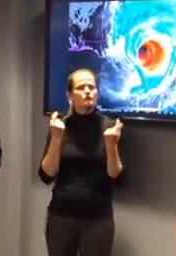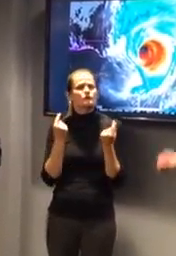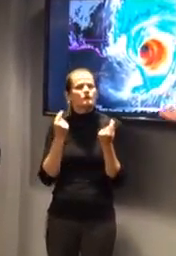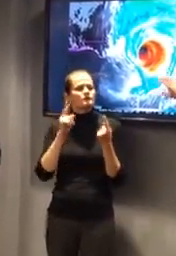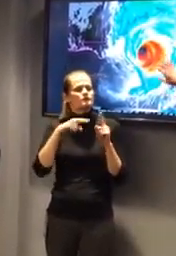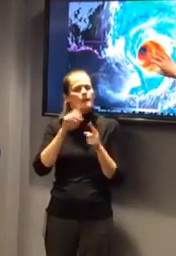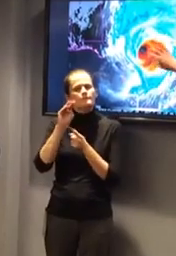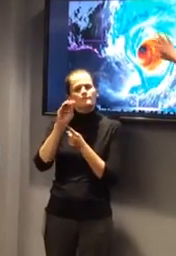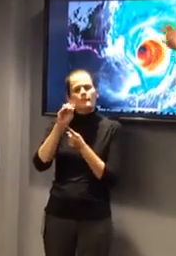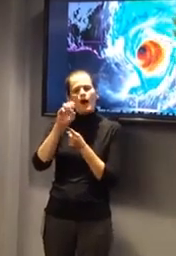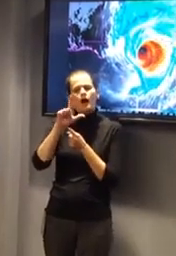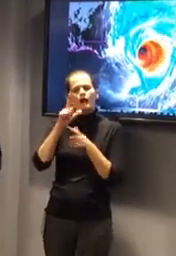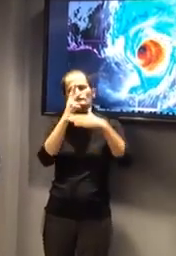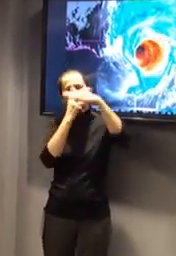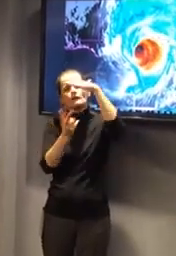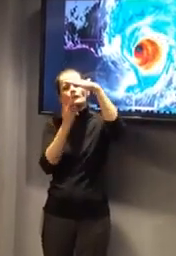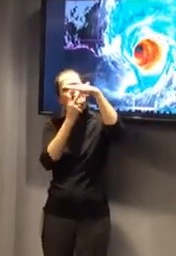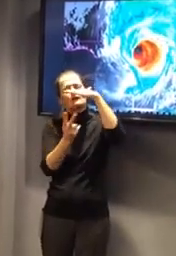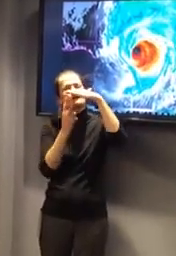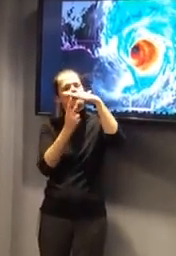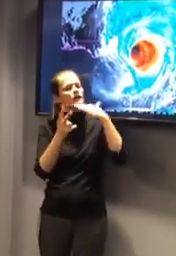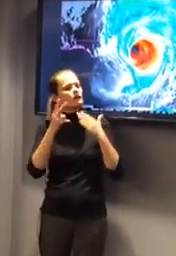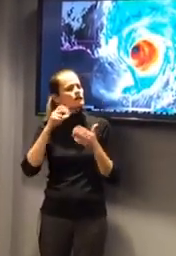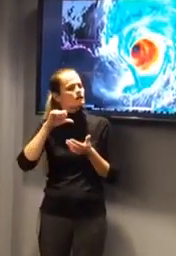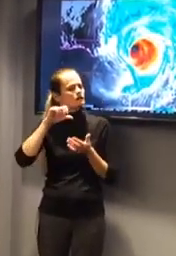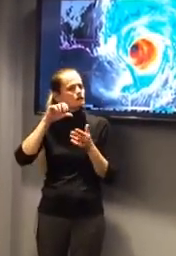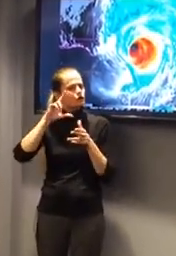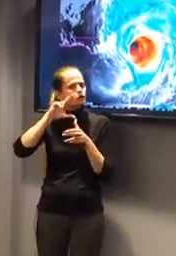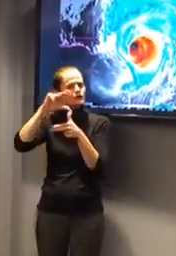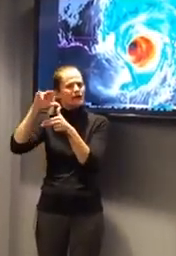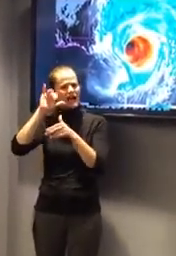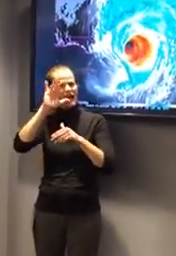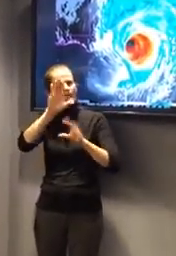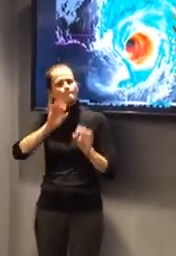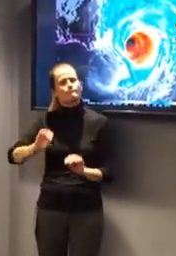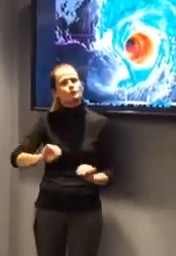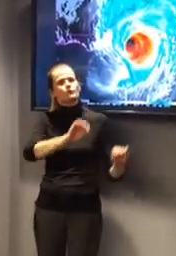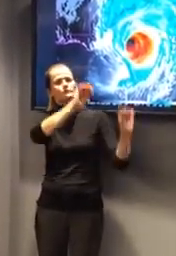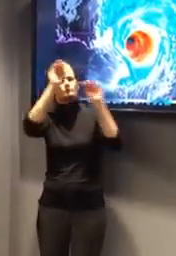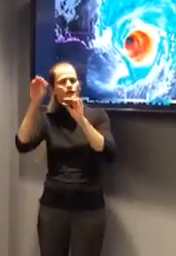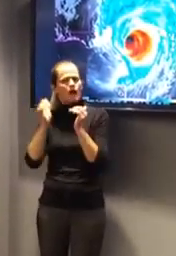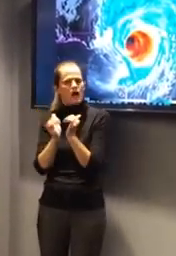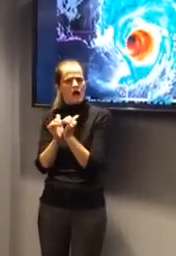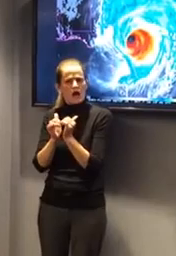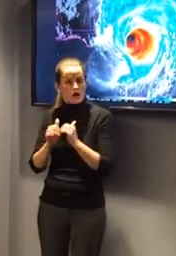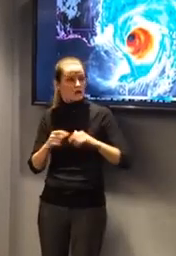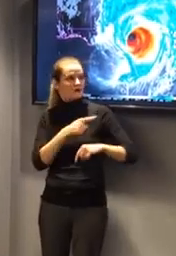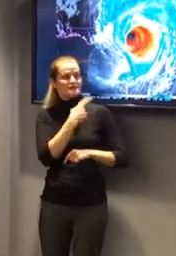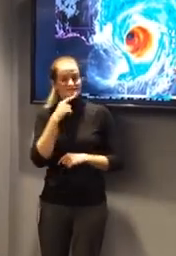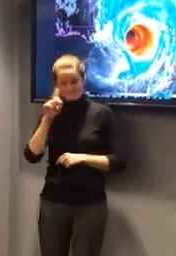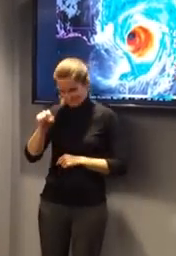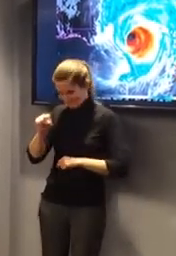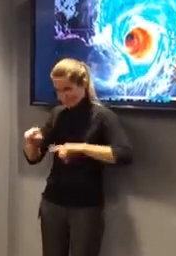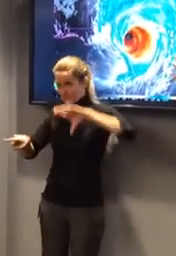There is that possibility once it makes its way back out into the Atlantic Ocean. There is the possibility of the system moving back down towards the Bahamas.